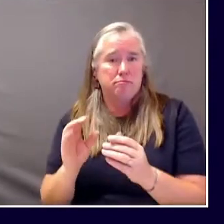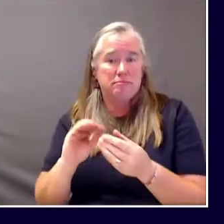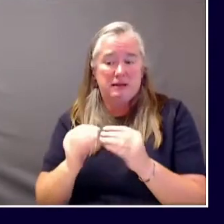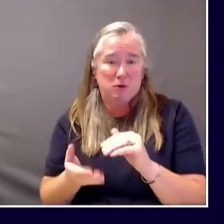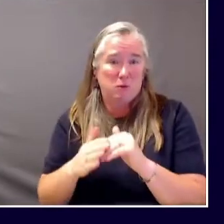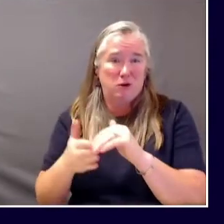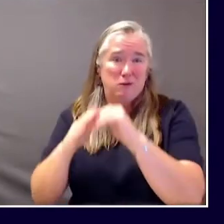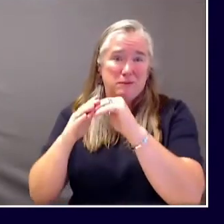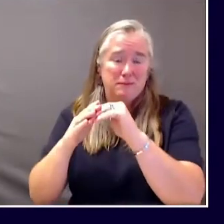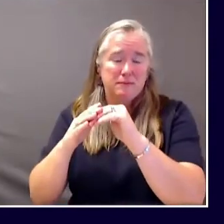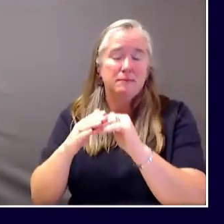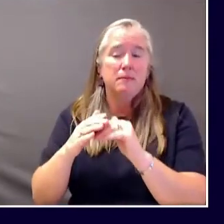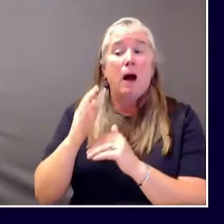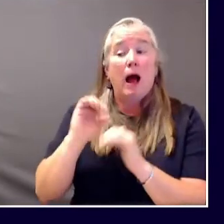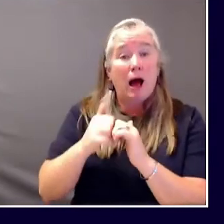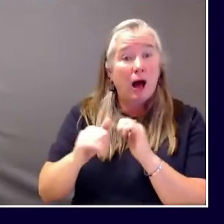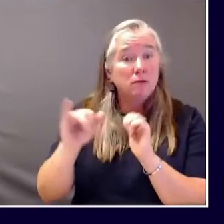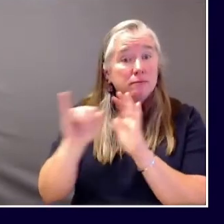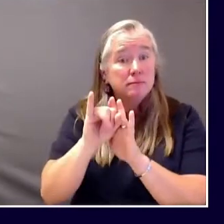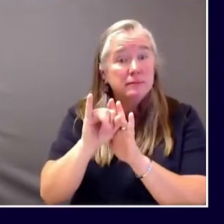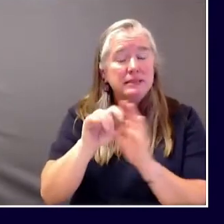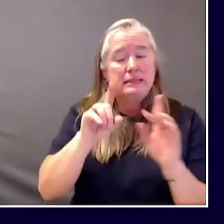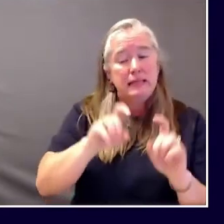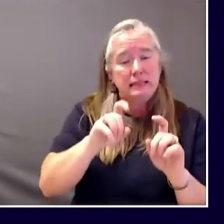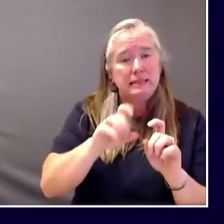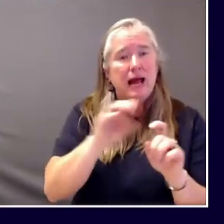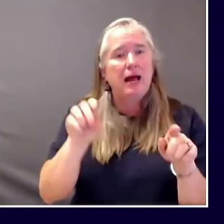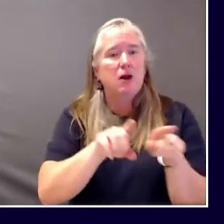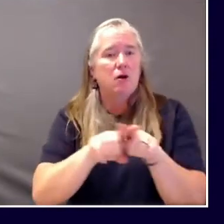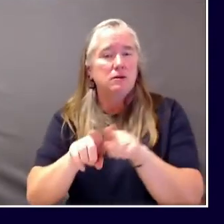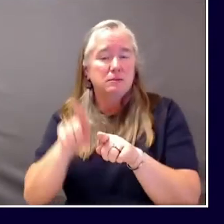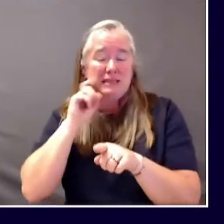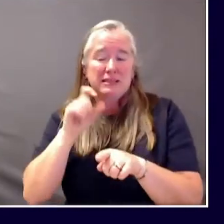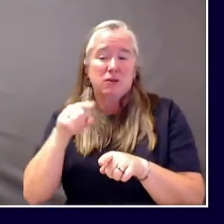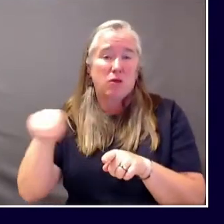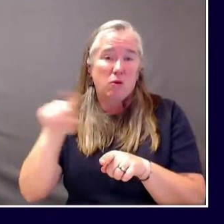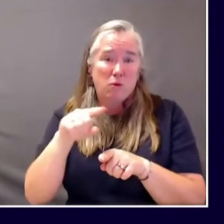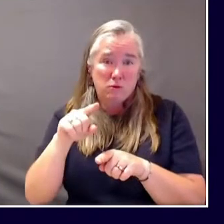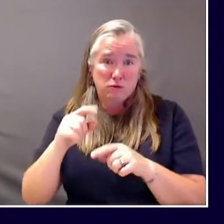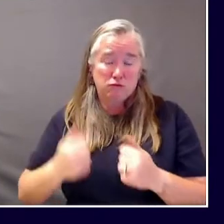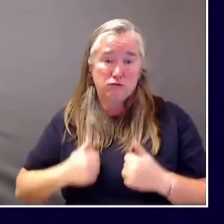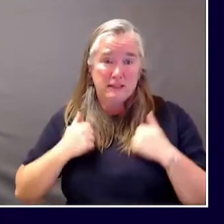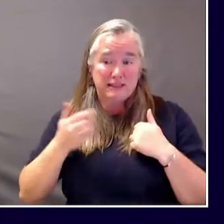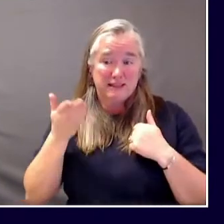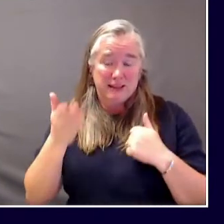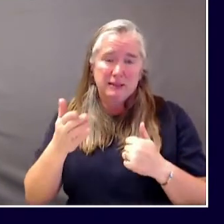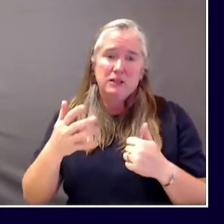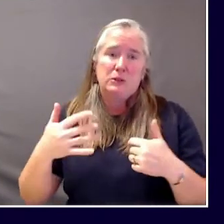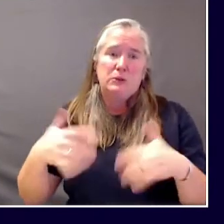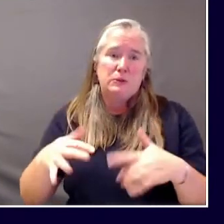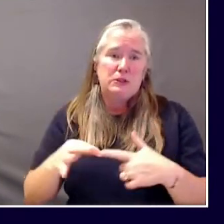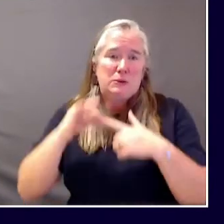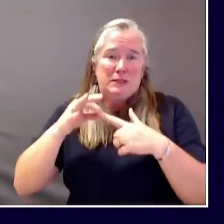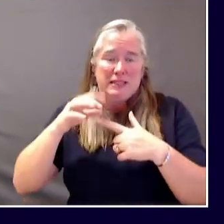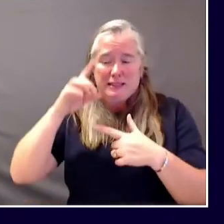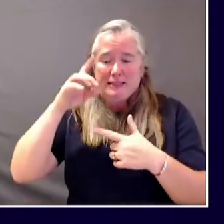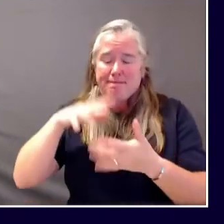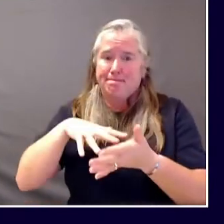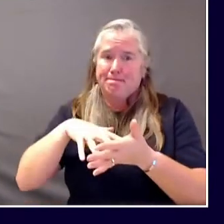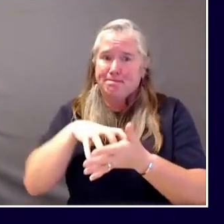through additional testing but also because of the unique vulnerability